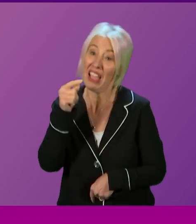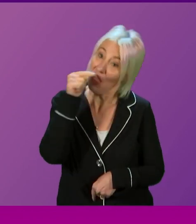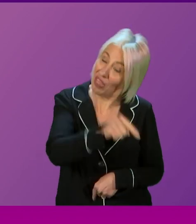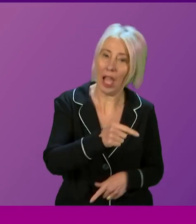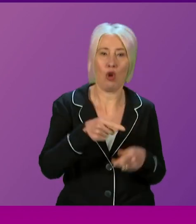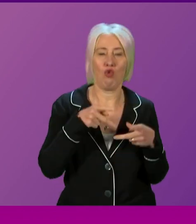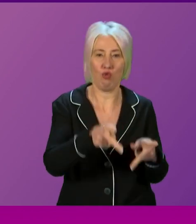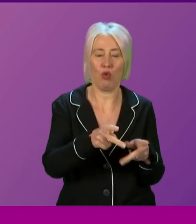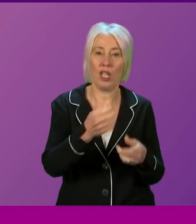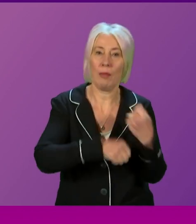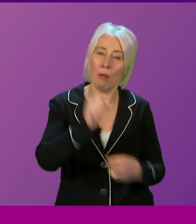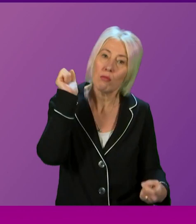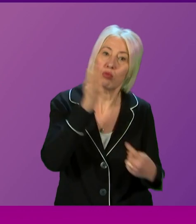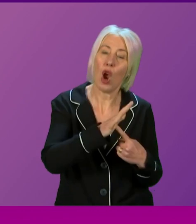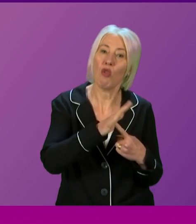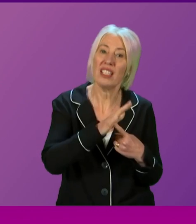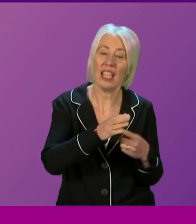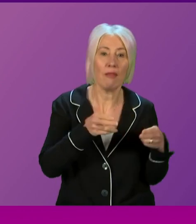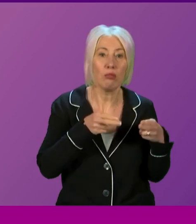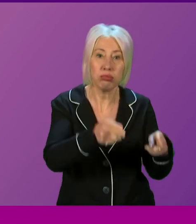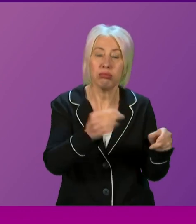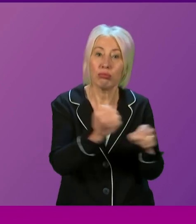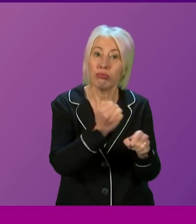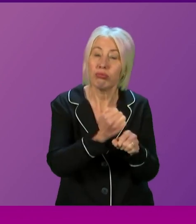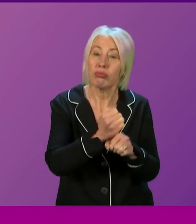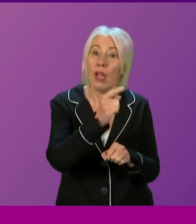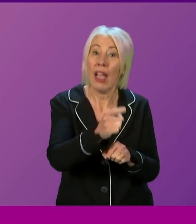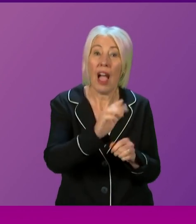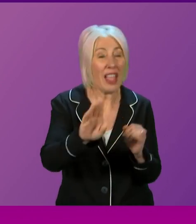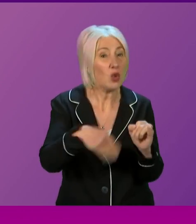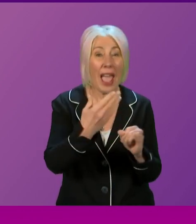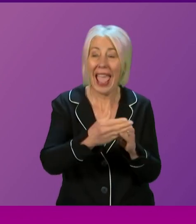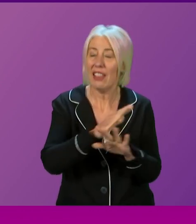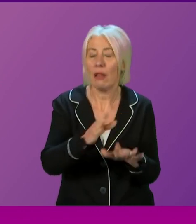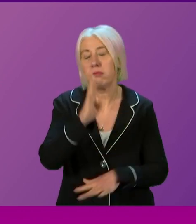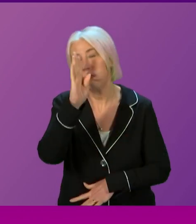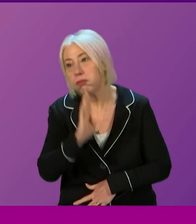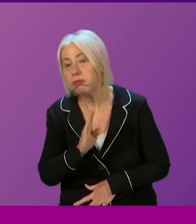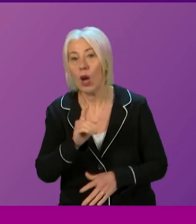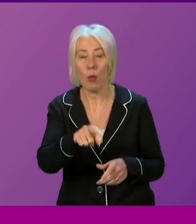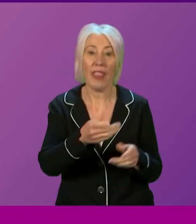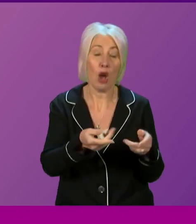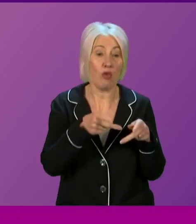a top priority for delivery, thereby ending once and for all the misery that closures of that road cause?